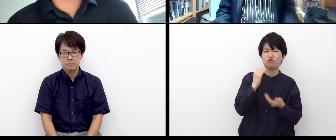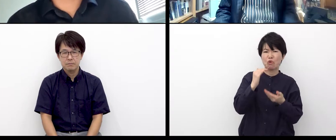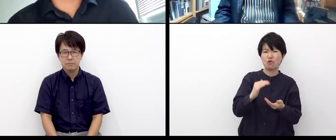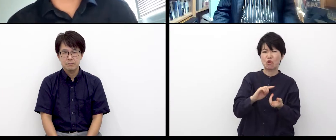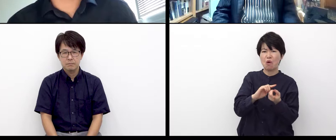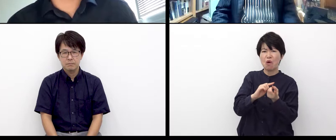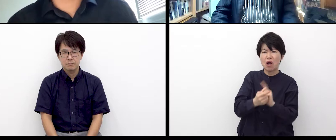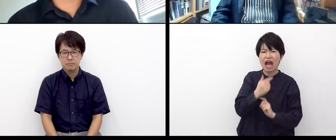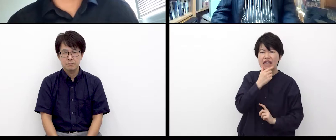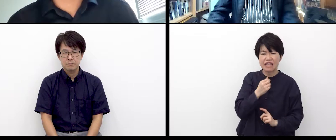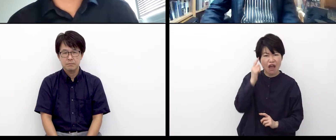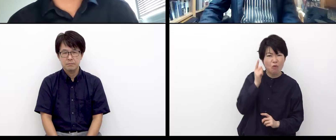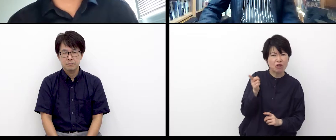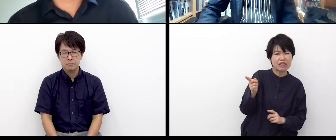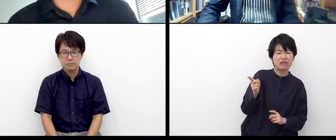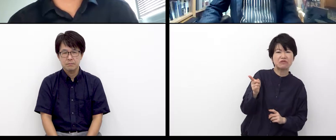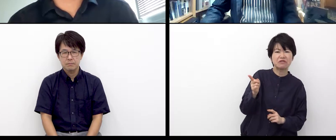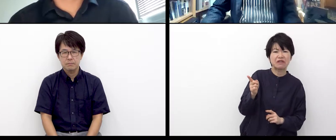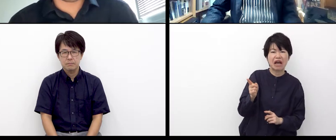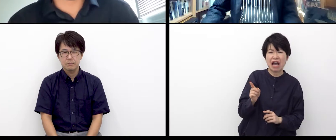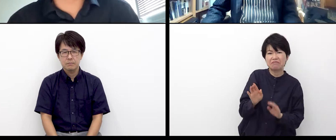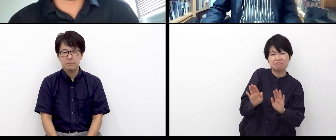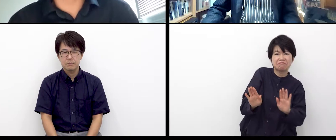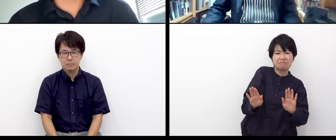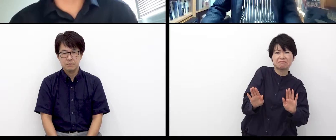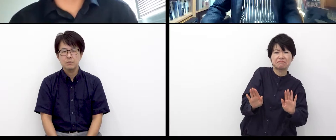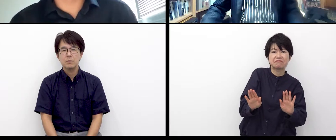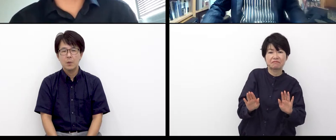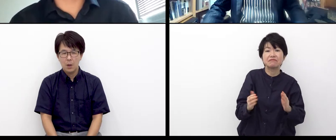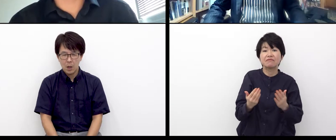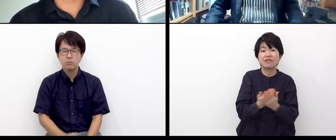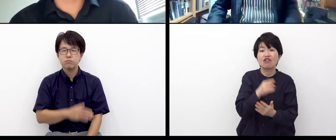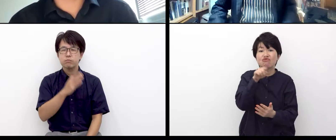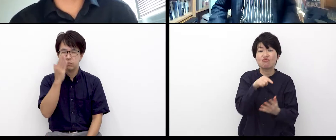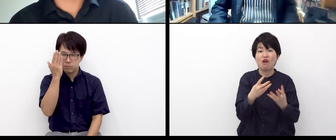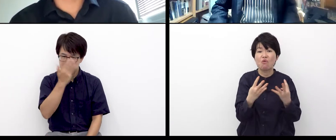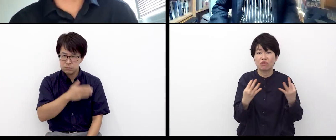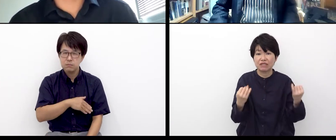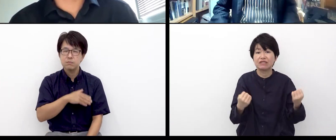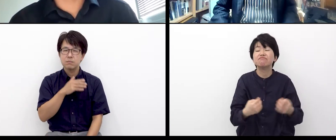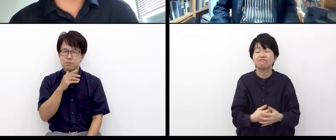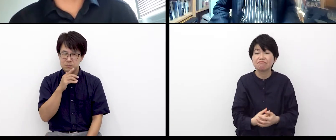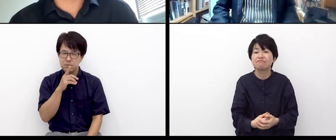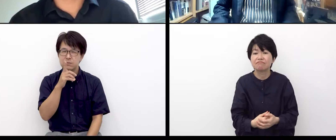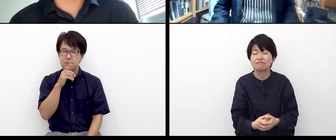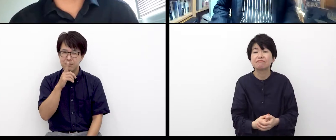they step aside. His video was not like that,